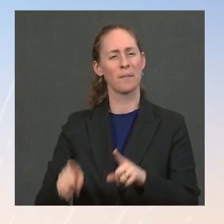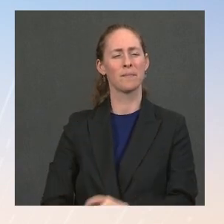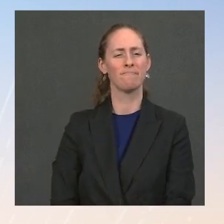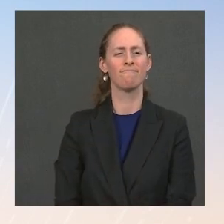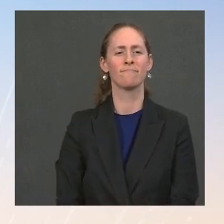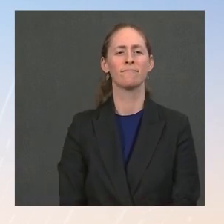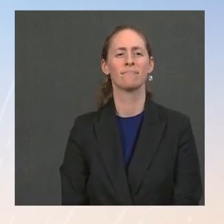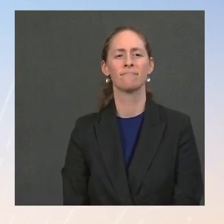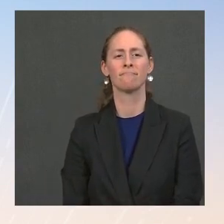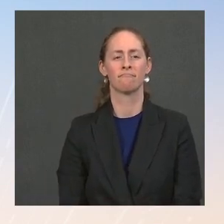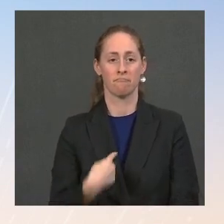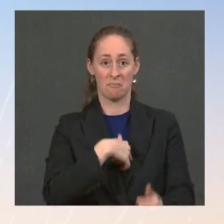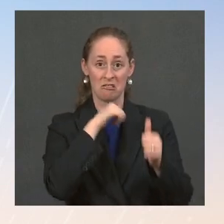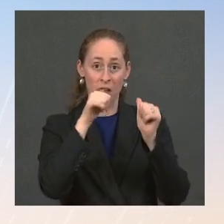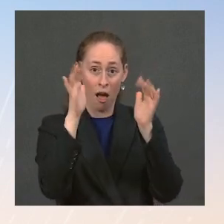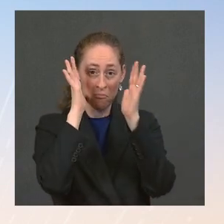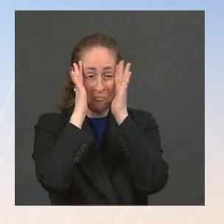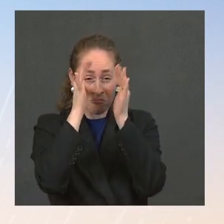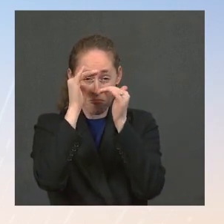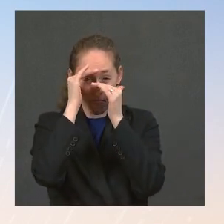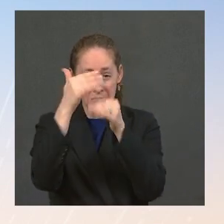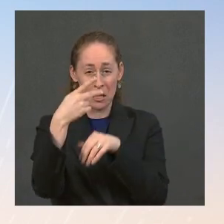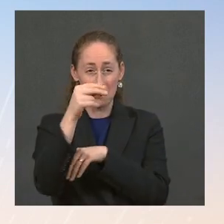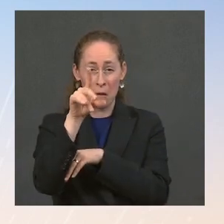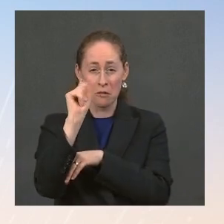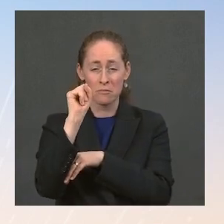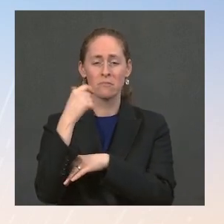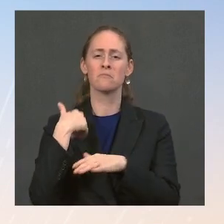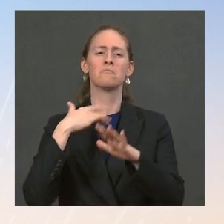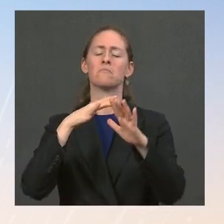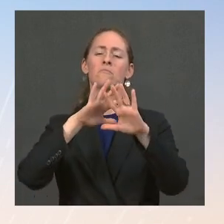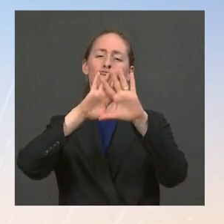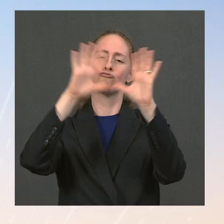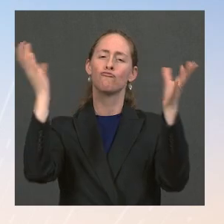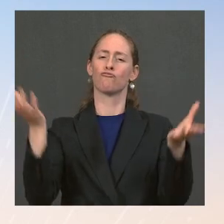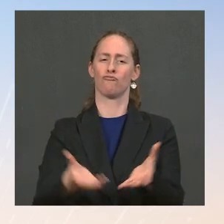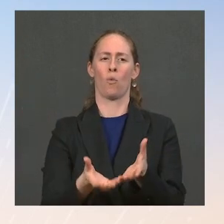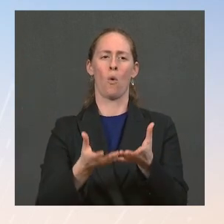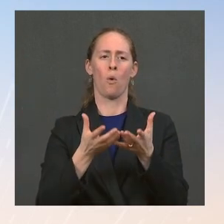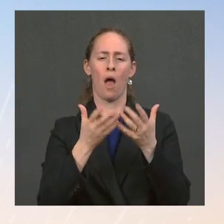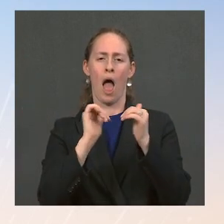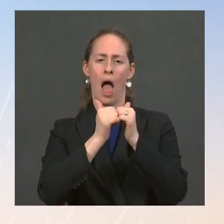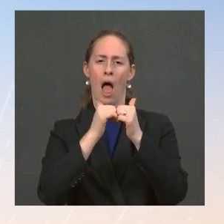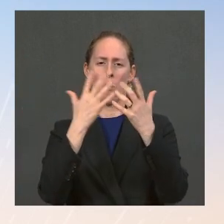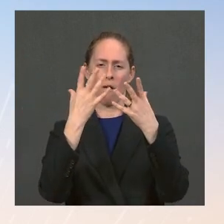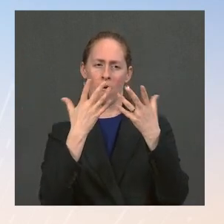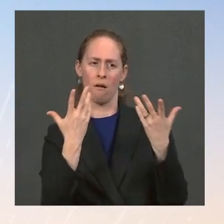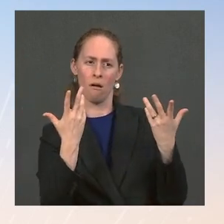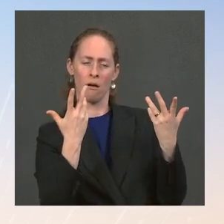our focus is on getting the pandemic under control, returning to life -- a version of normal --